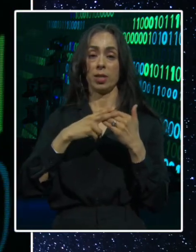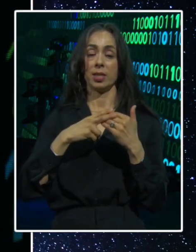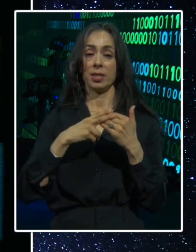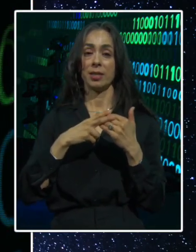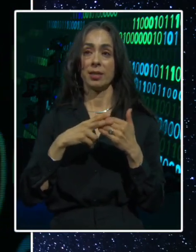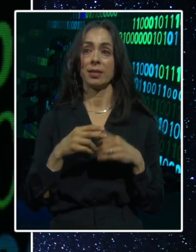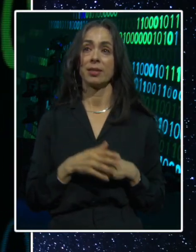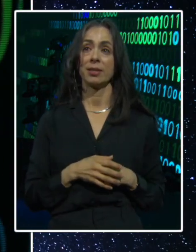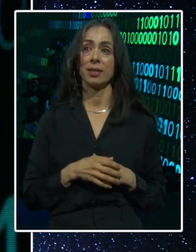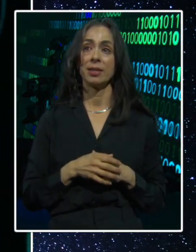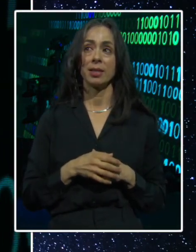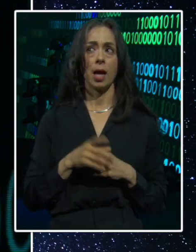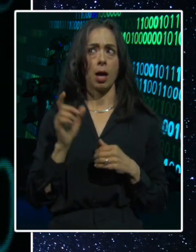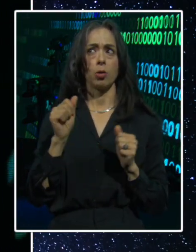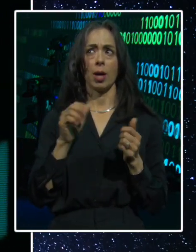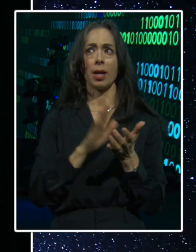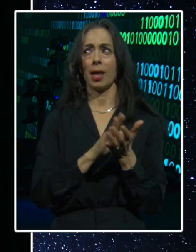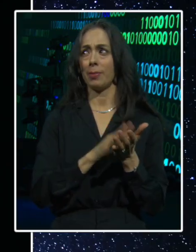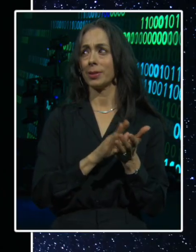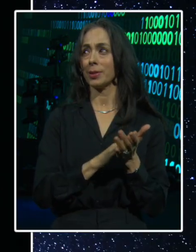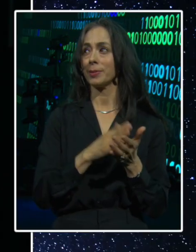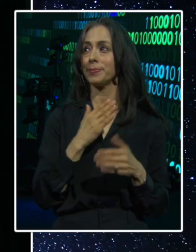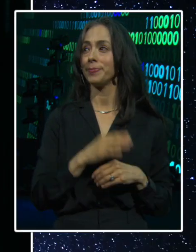When you have data, you can clap.